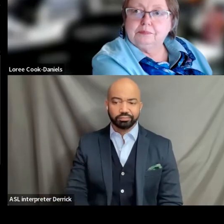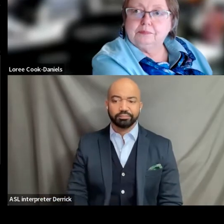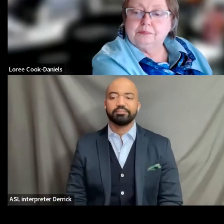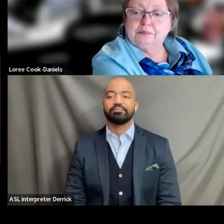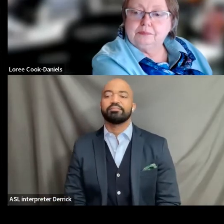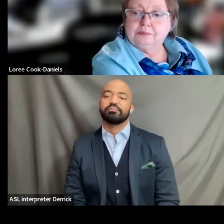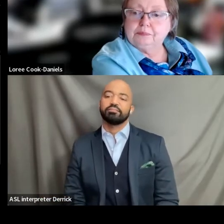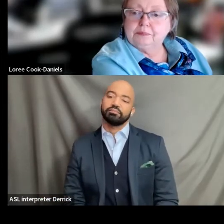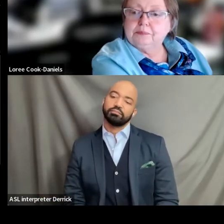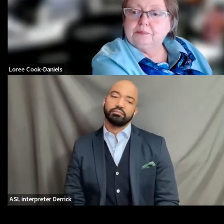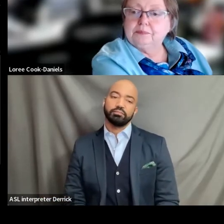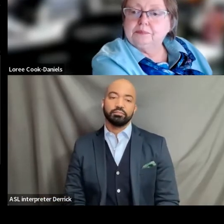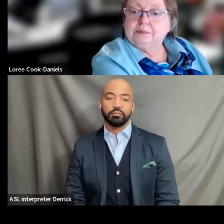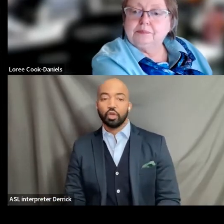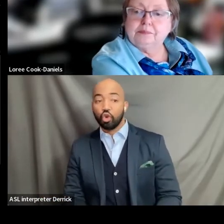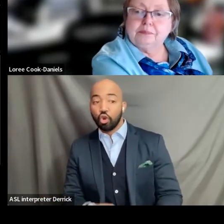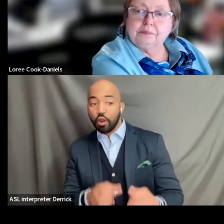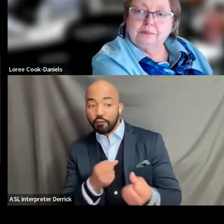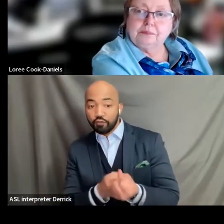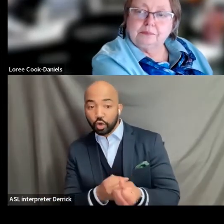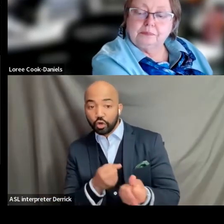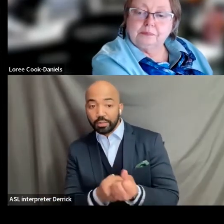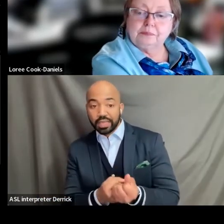Being affirming and supportive and model.